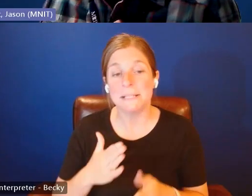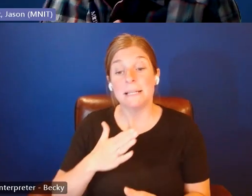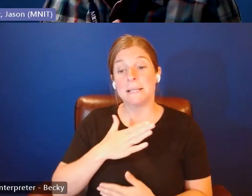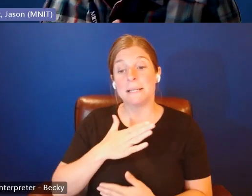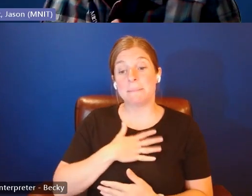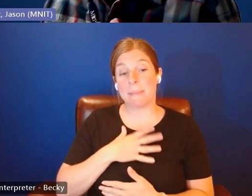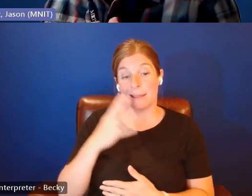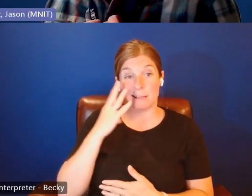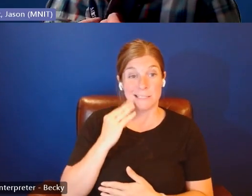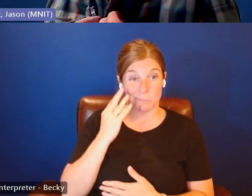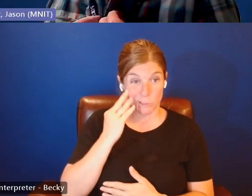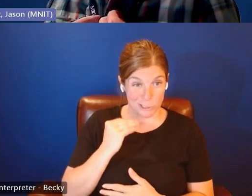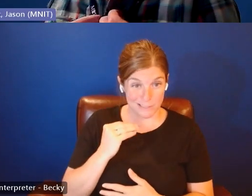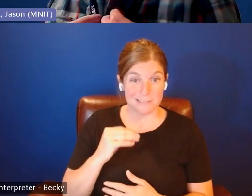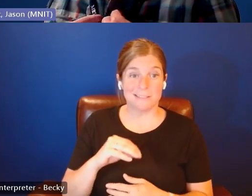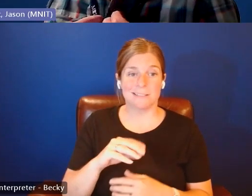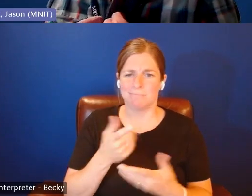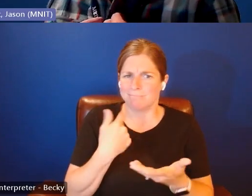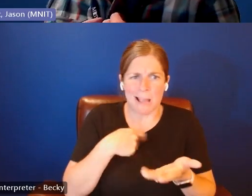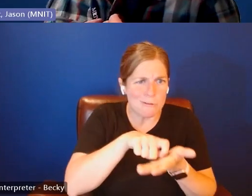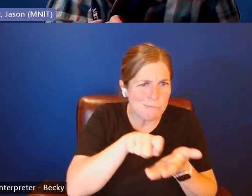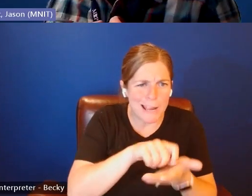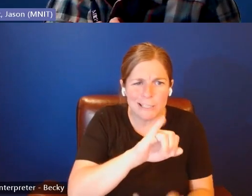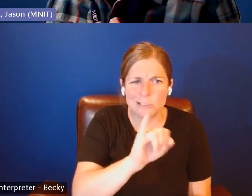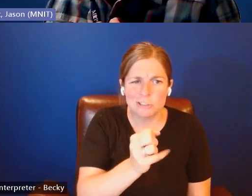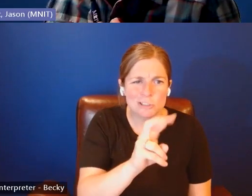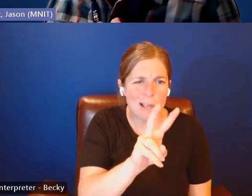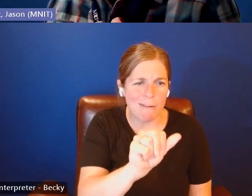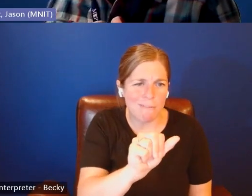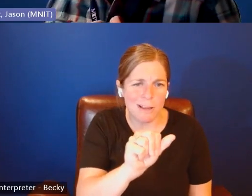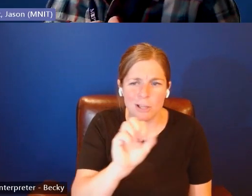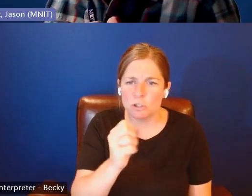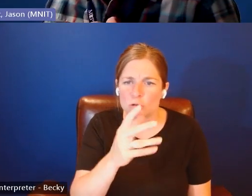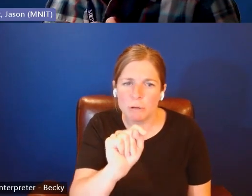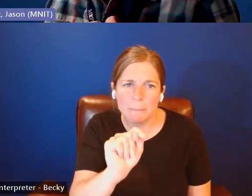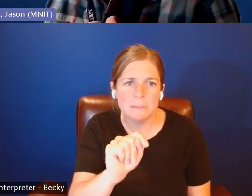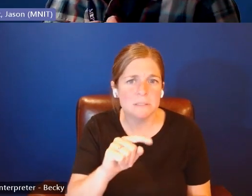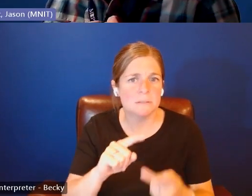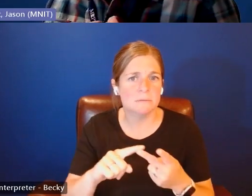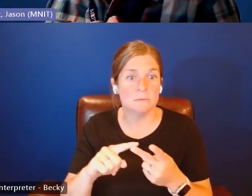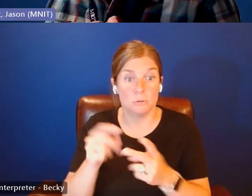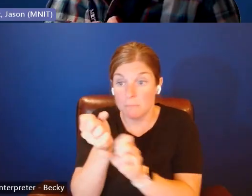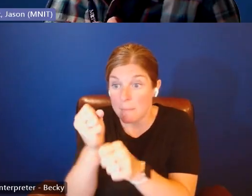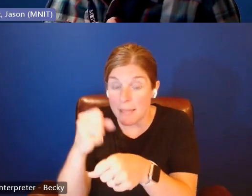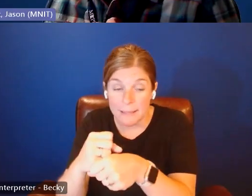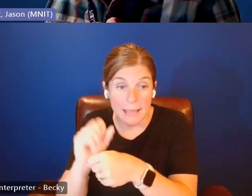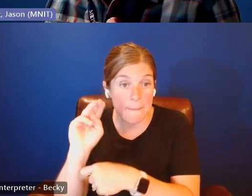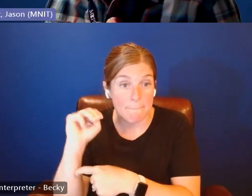writing JavaScript, as a cartographer, creating maps, among other things.